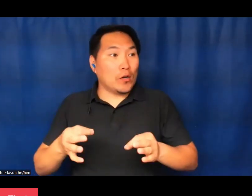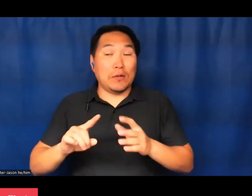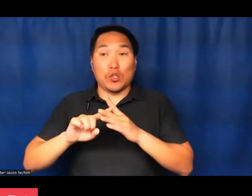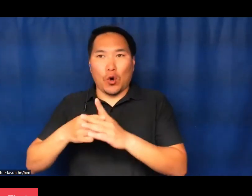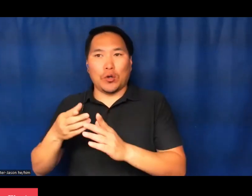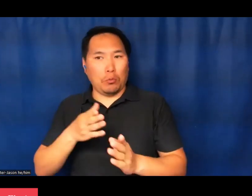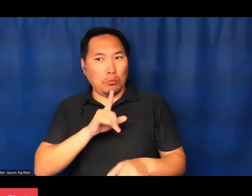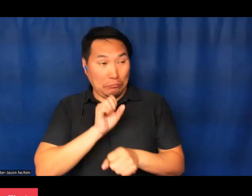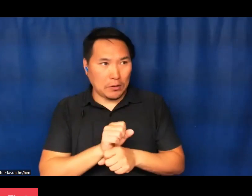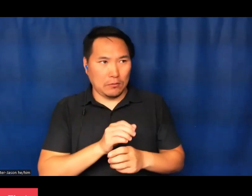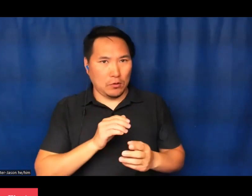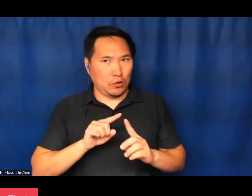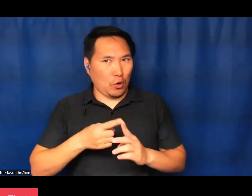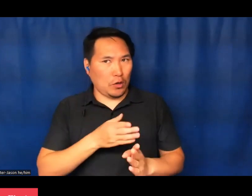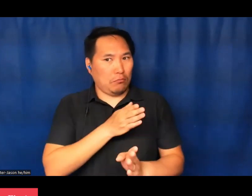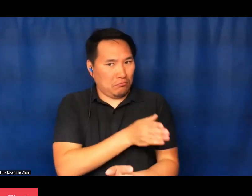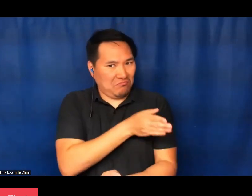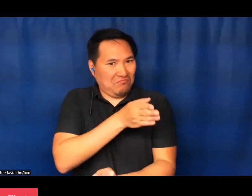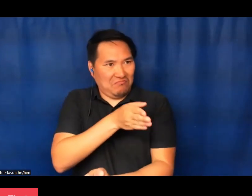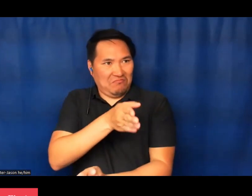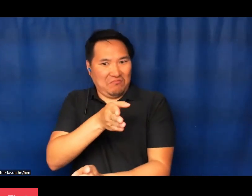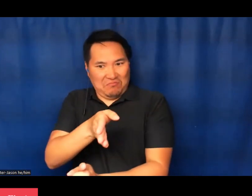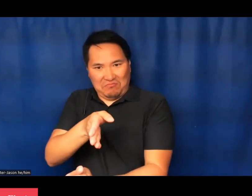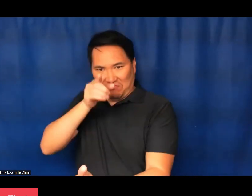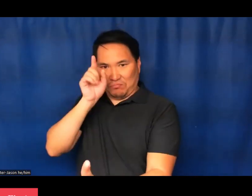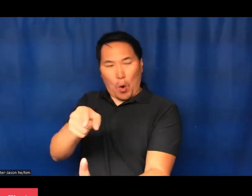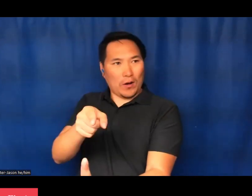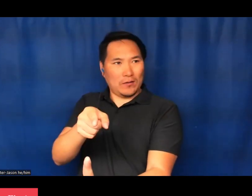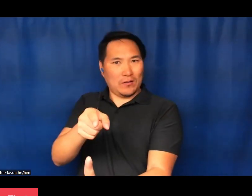And Colleen mentioned and I'll remind you because maybe we need another piece of bad